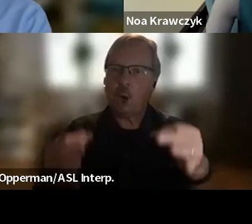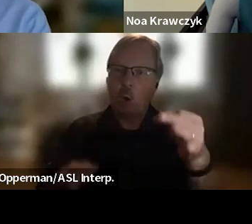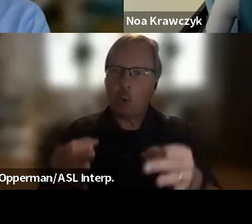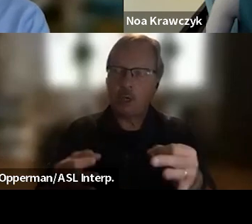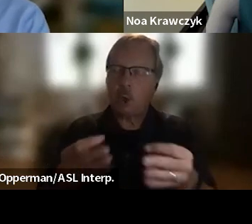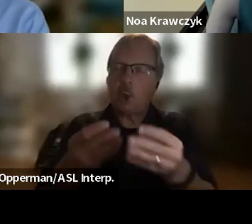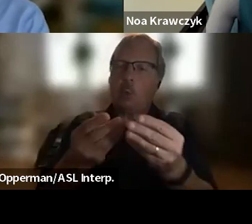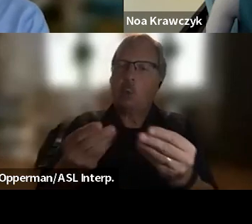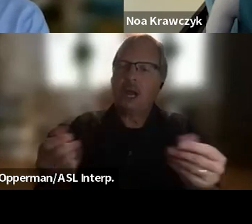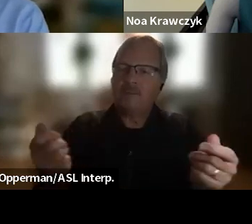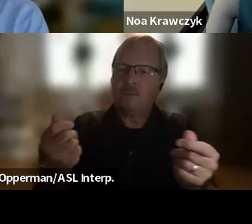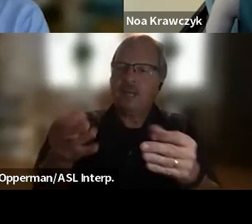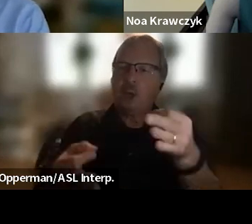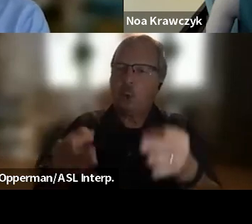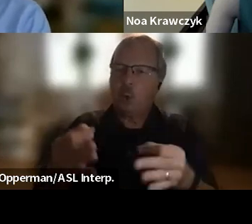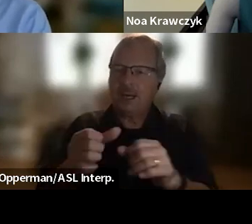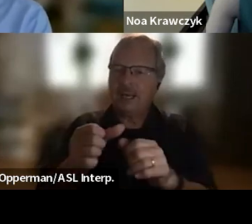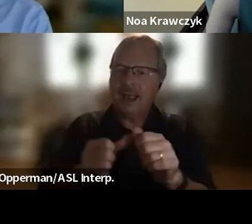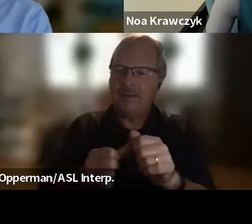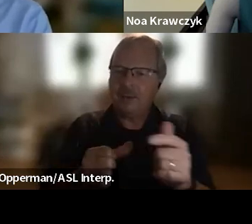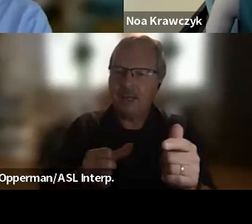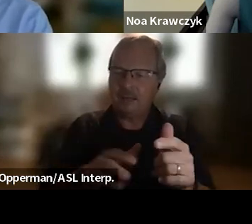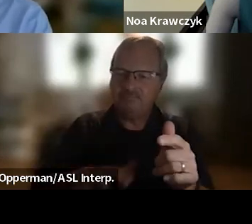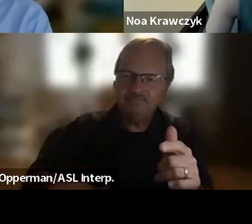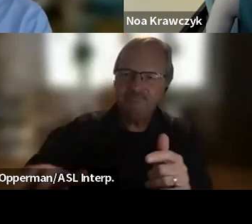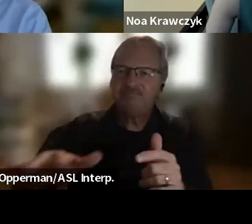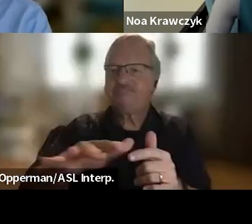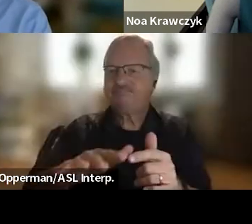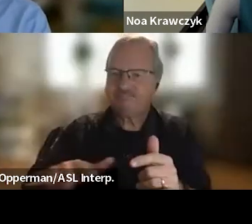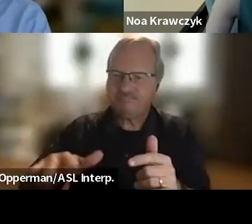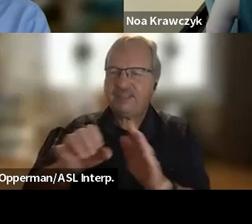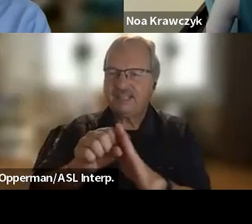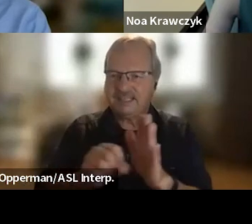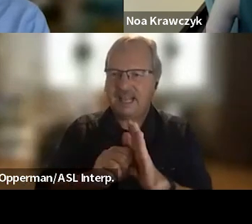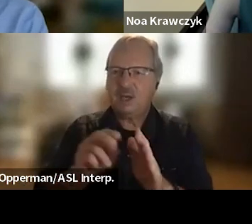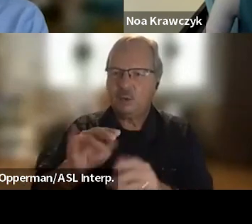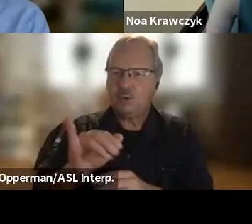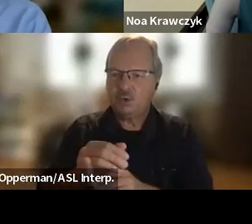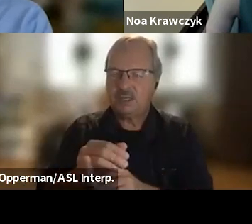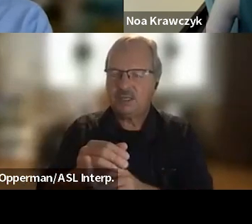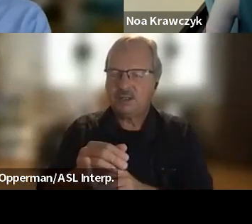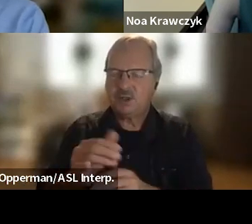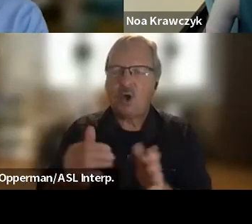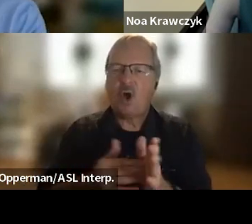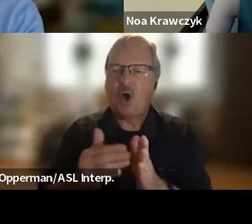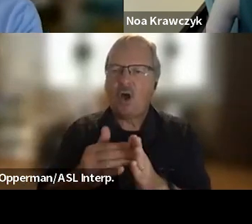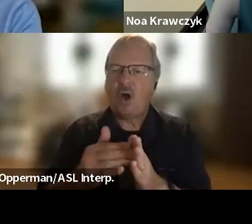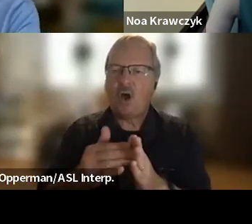in every vicinage in the state. And so very often individuals coming out of the jails